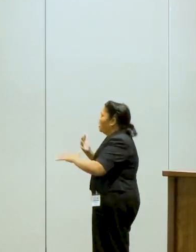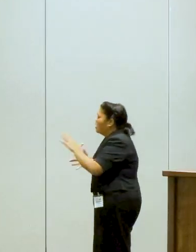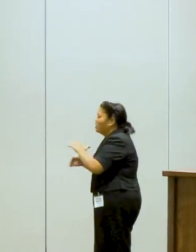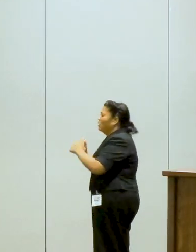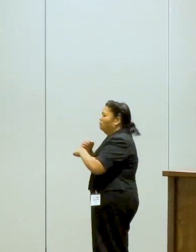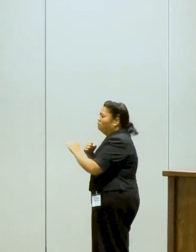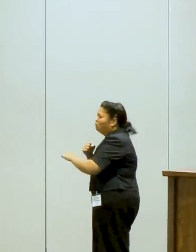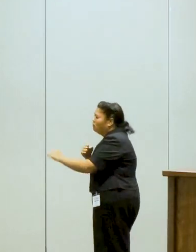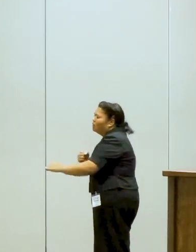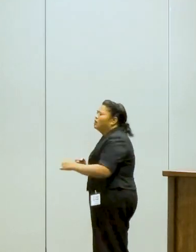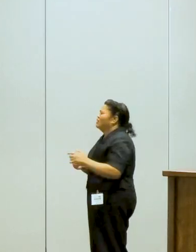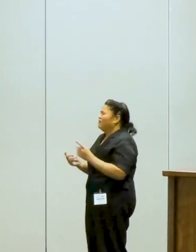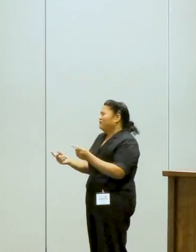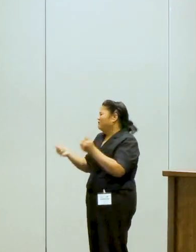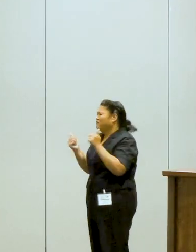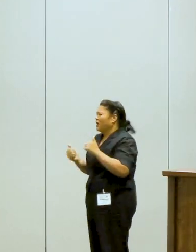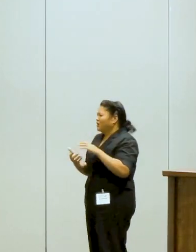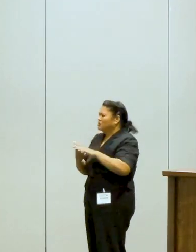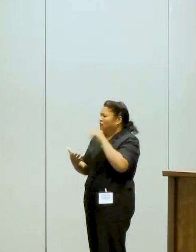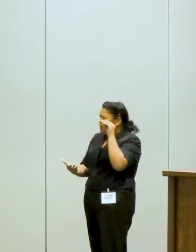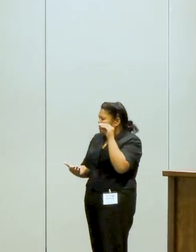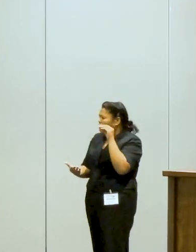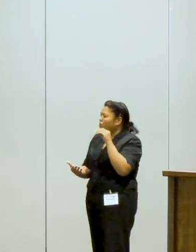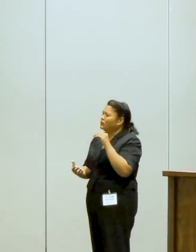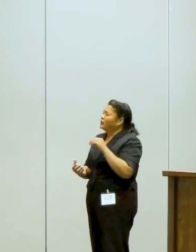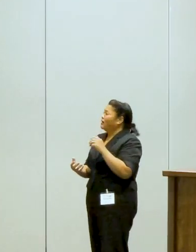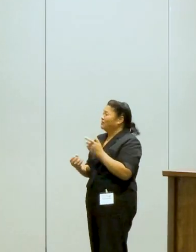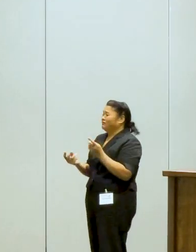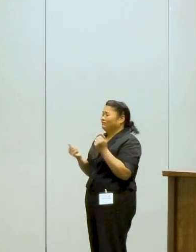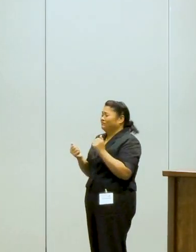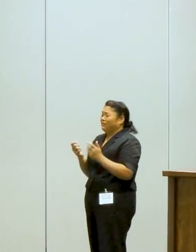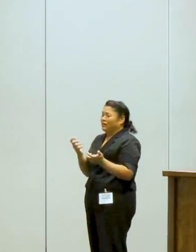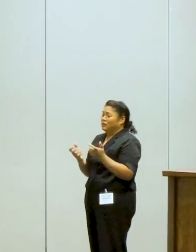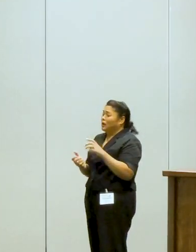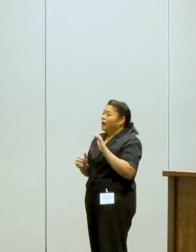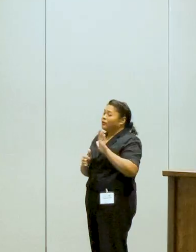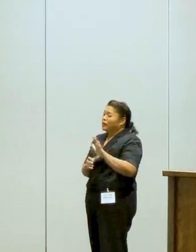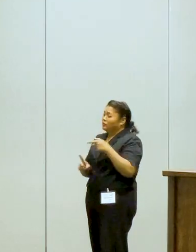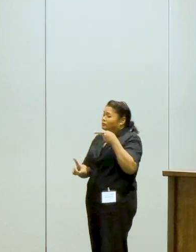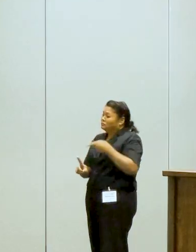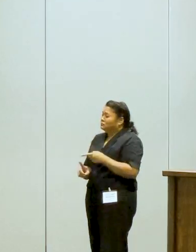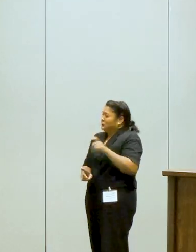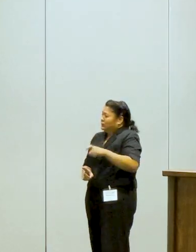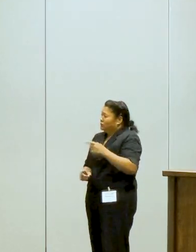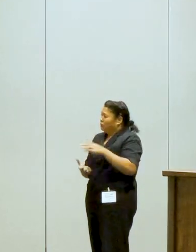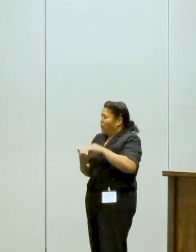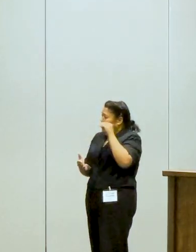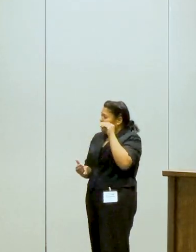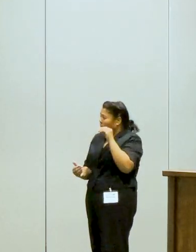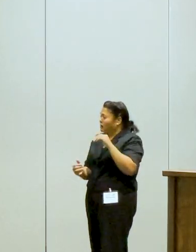and adjust and tailor according to their preferences, right? So summarize this article in planning plain language and